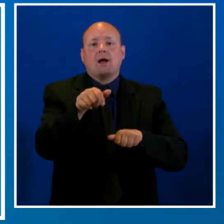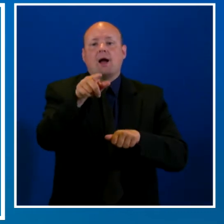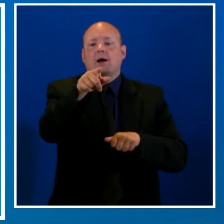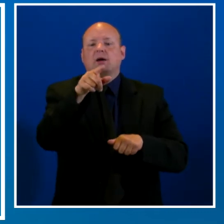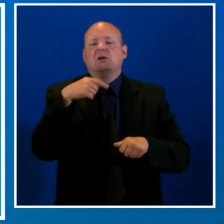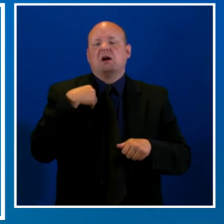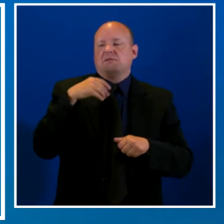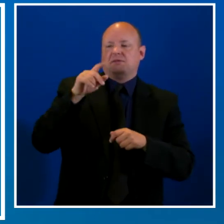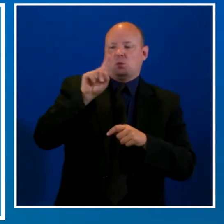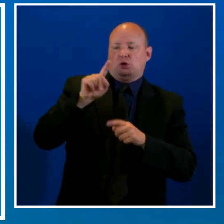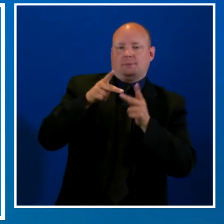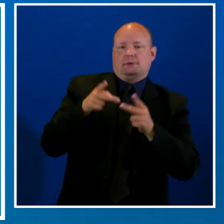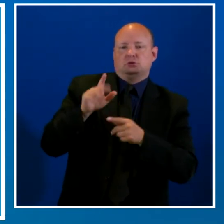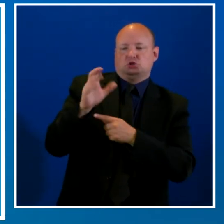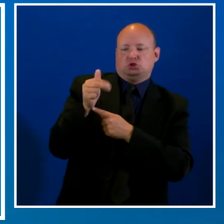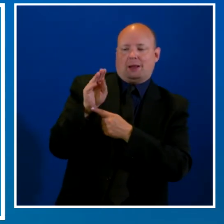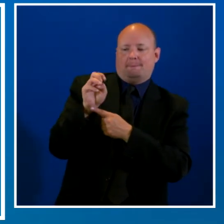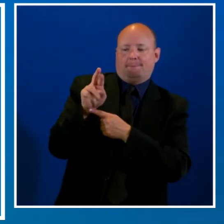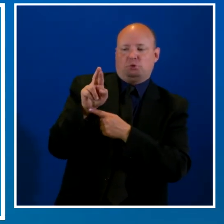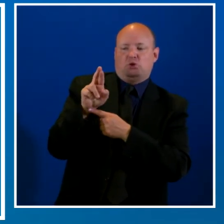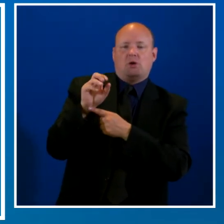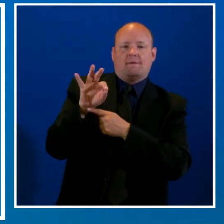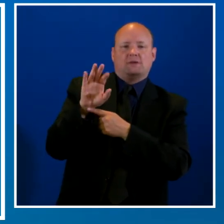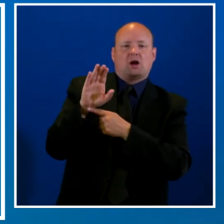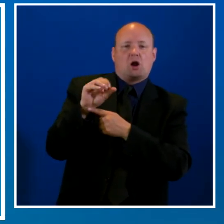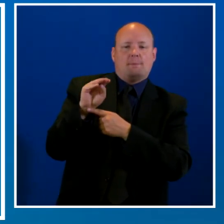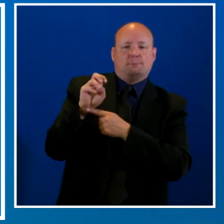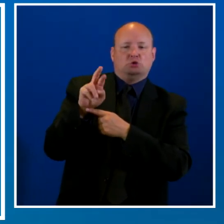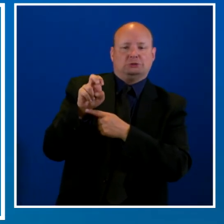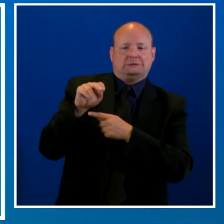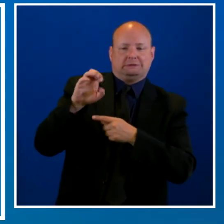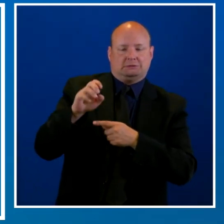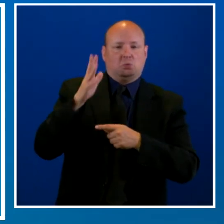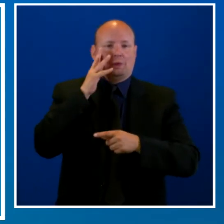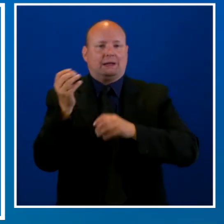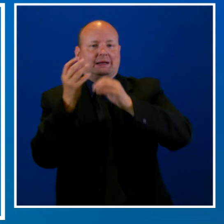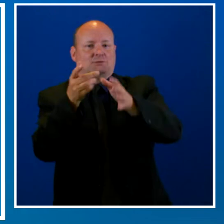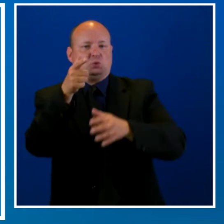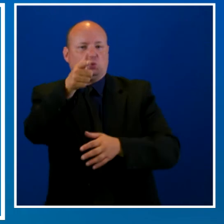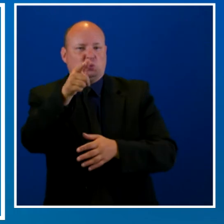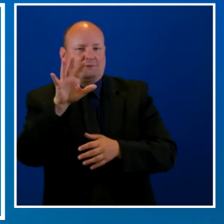gift card valid at numerous local businesses throughout Clark County.